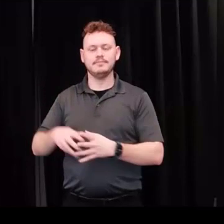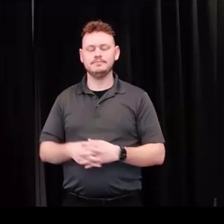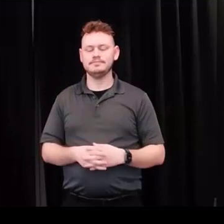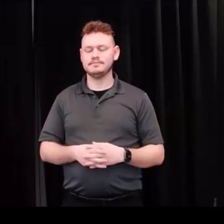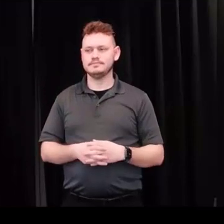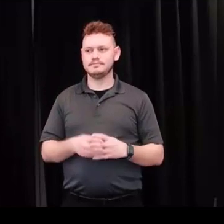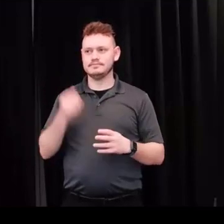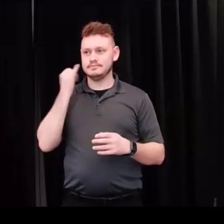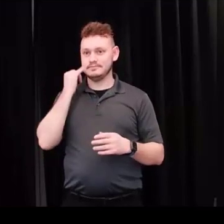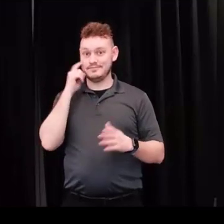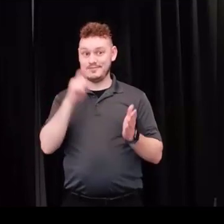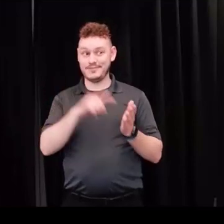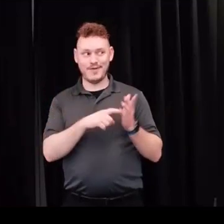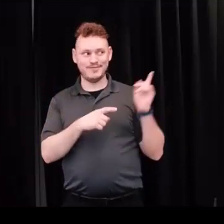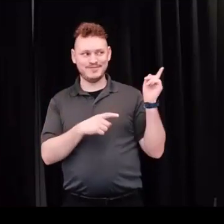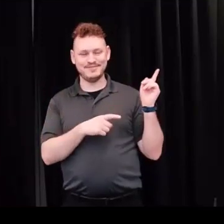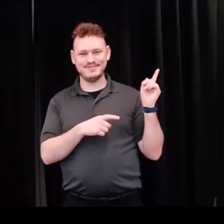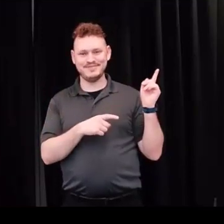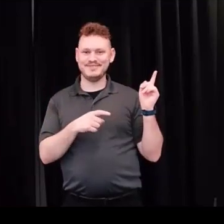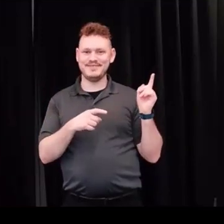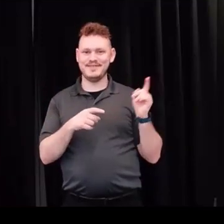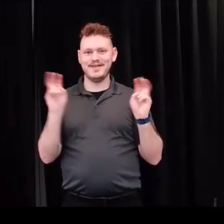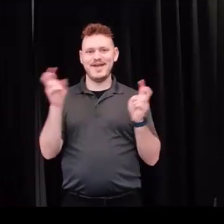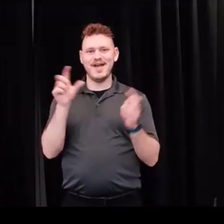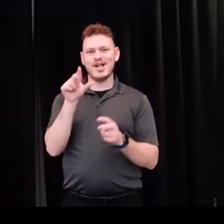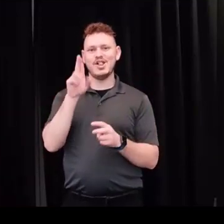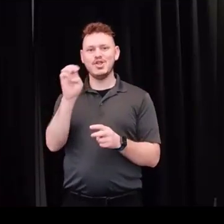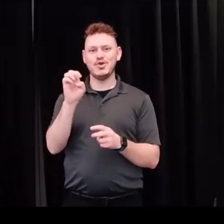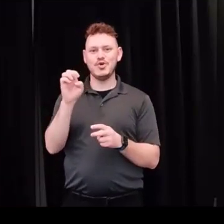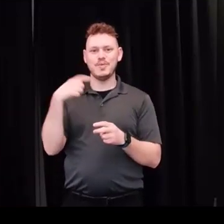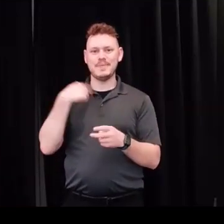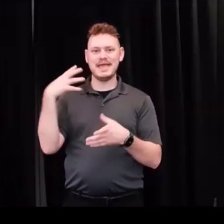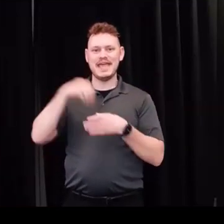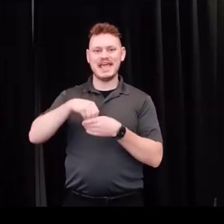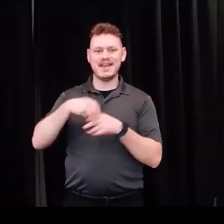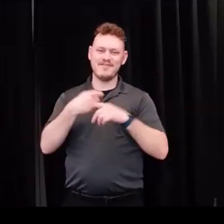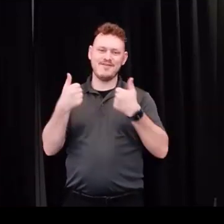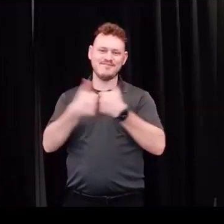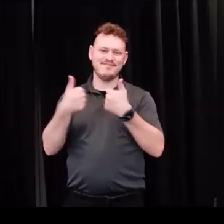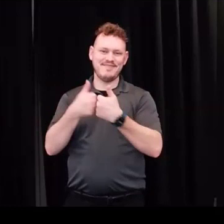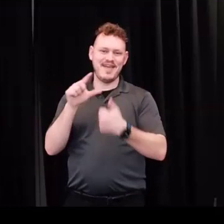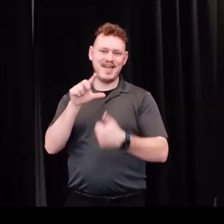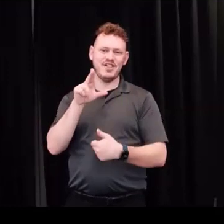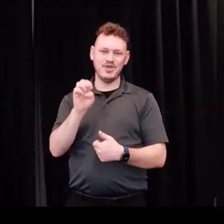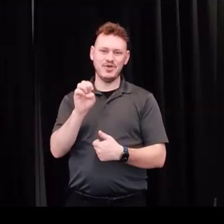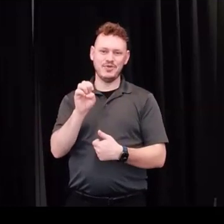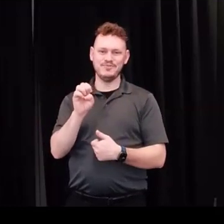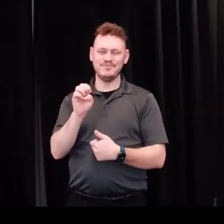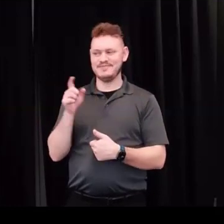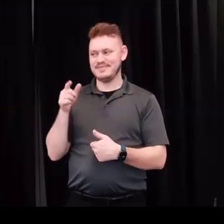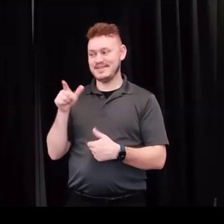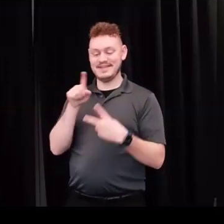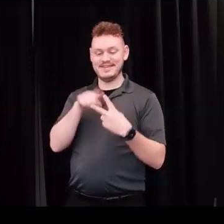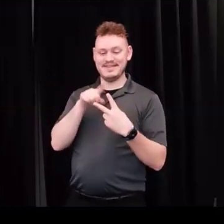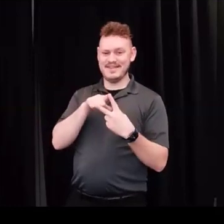if you haven't noticed yet, you know, Clue Me In is our presentation and so we're going to pull in some Clue characters today. And Lindsay did a lot of research, and I didn't know that there were